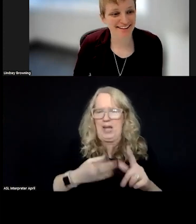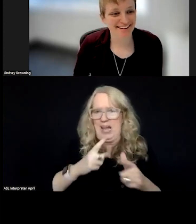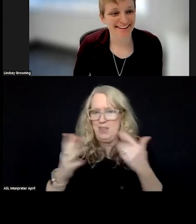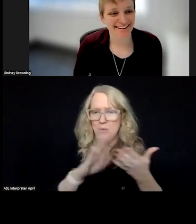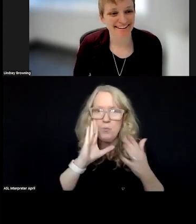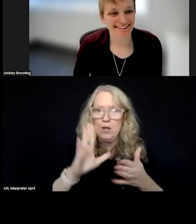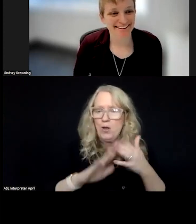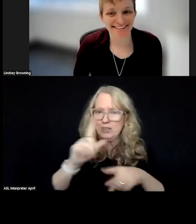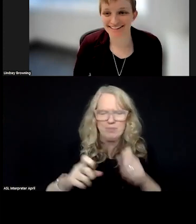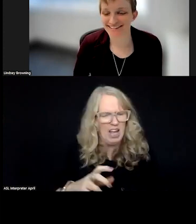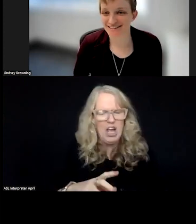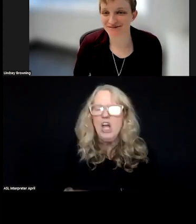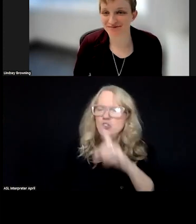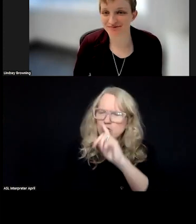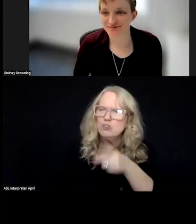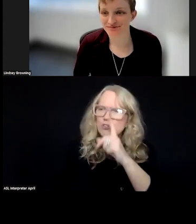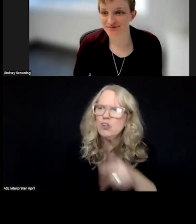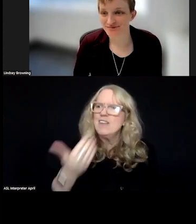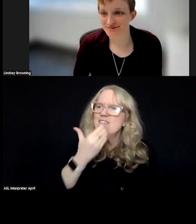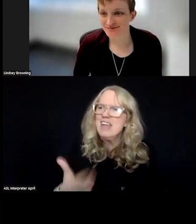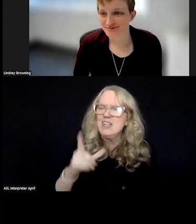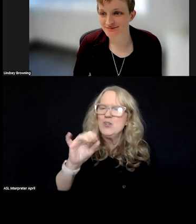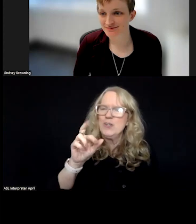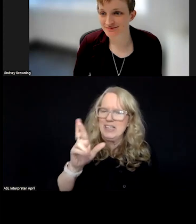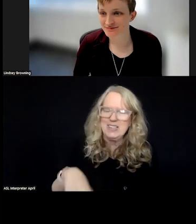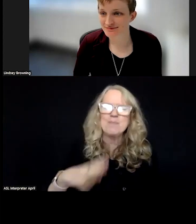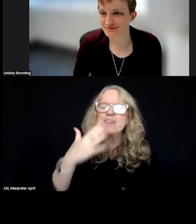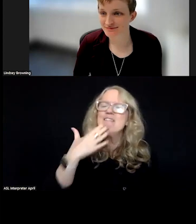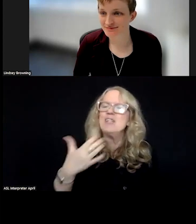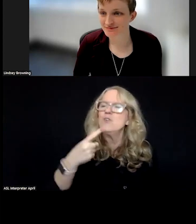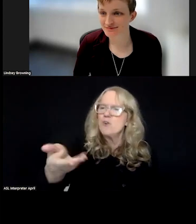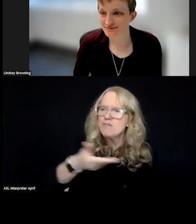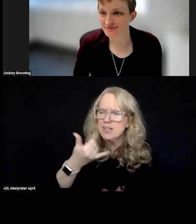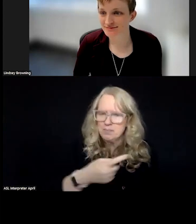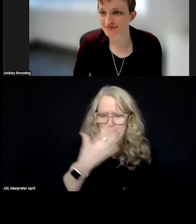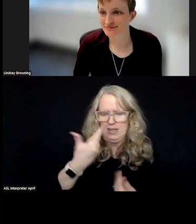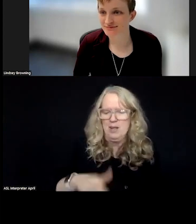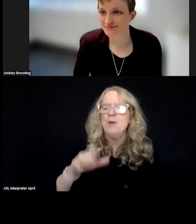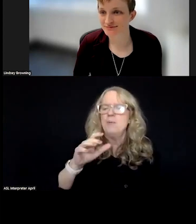SURE. ABSOLUTELY THANK YOU. I AM CHRIS. I AM WITH